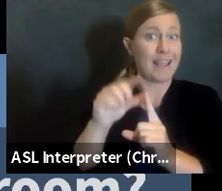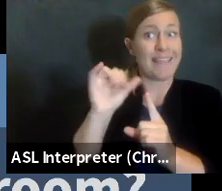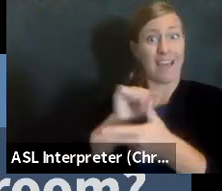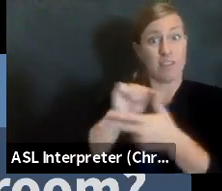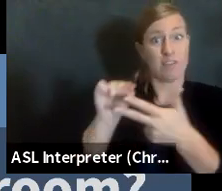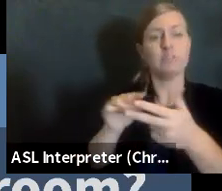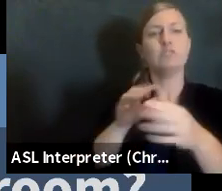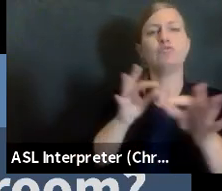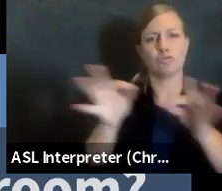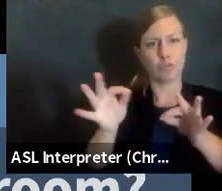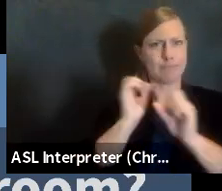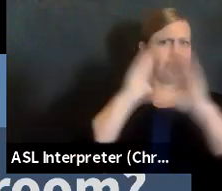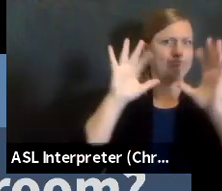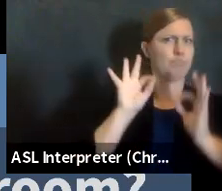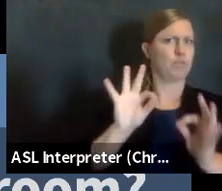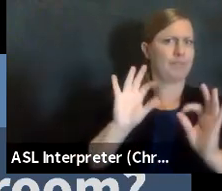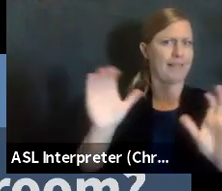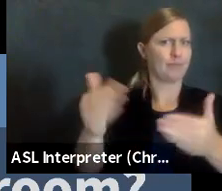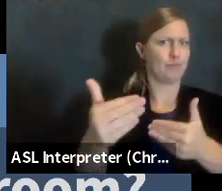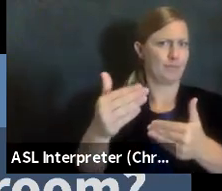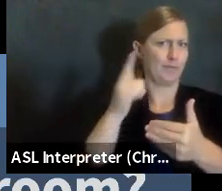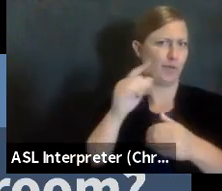ESD 113 - Andrew Hickman: And we're going to keep watching as the words continue to fill the screen.